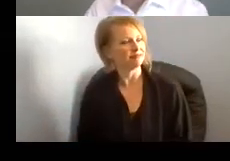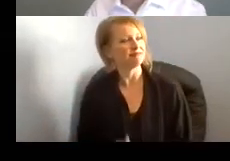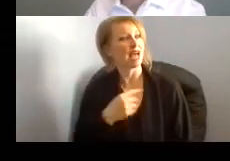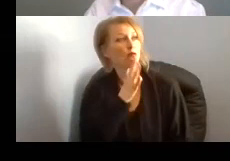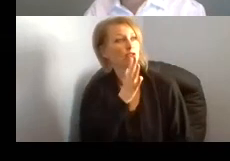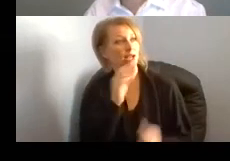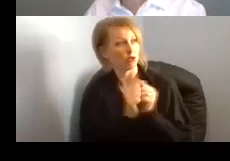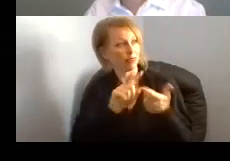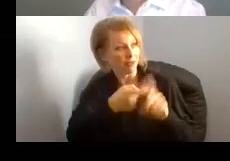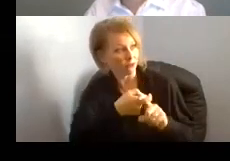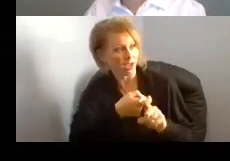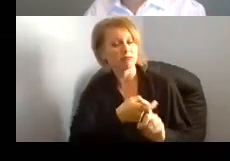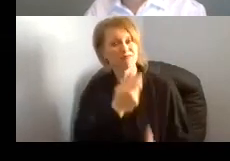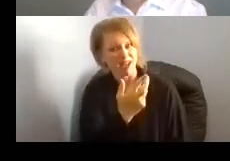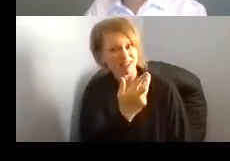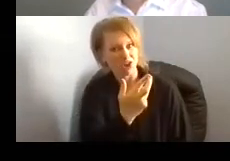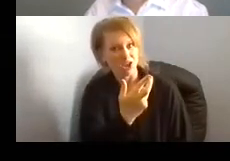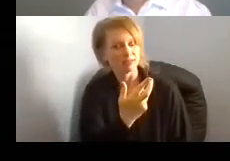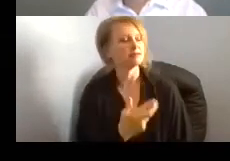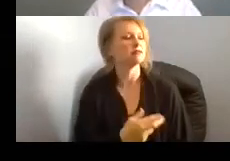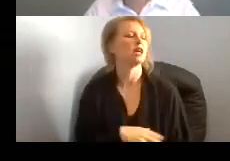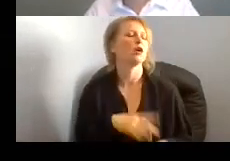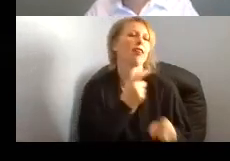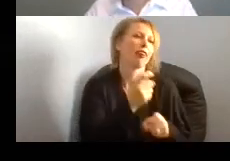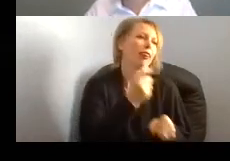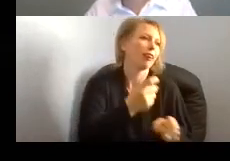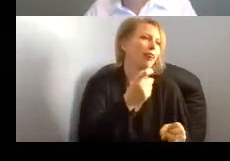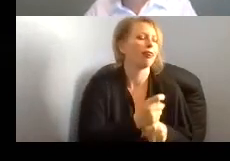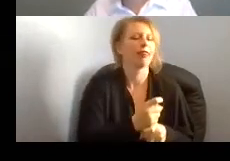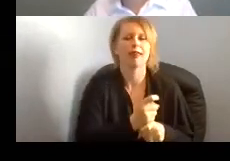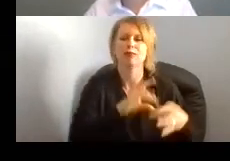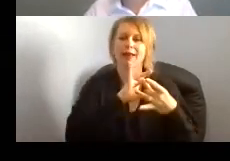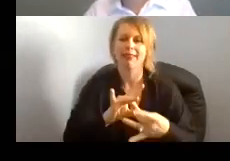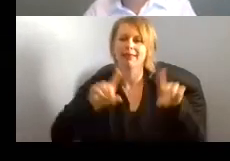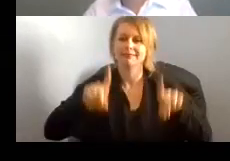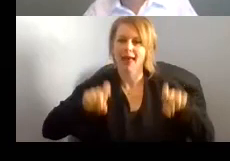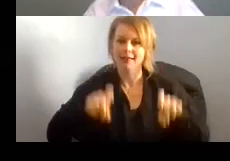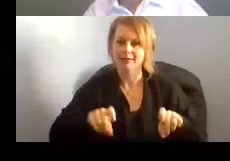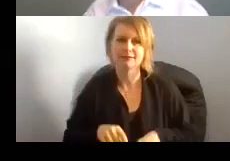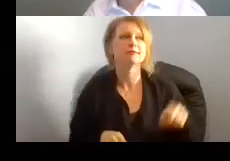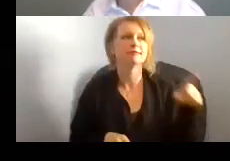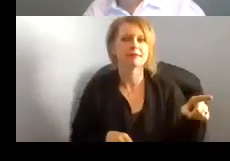And she’s my best friend. And we were joking about a test that we had. And my friend started, you know, saying, oh, I’m going to have